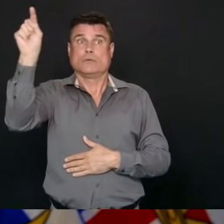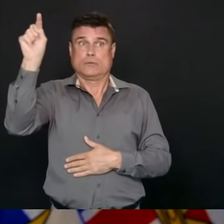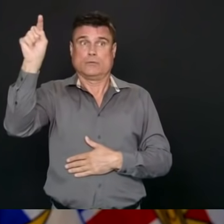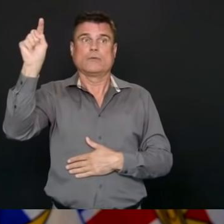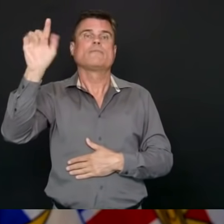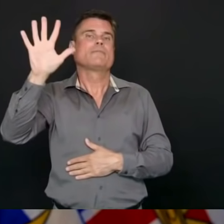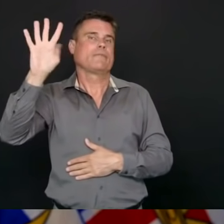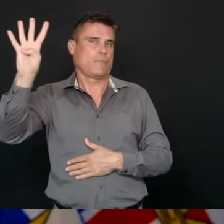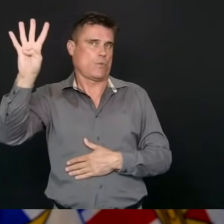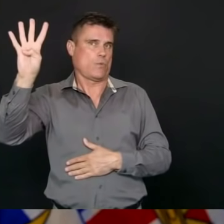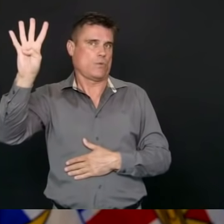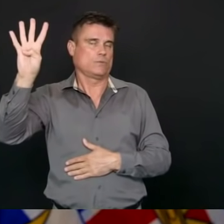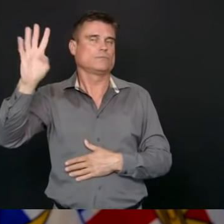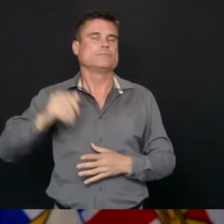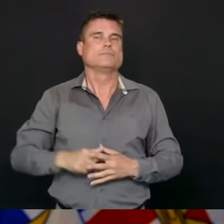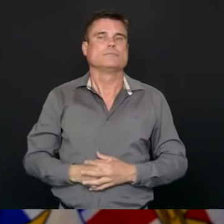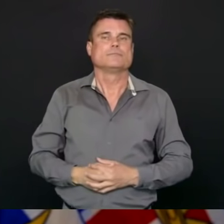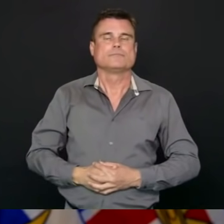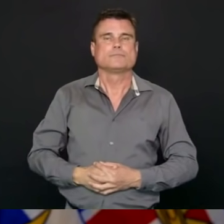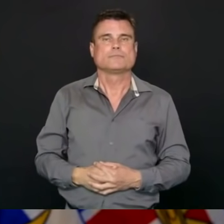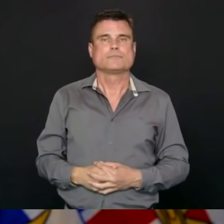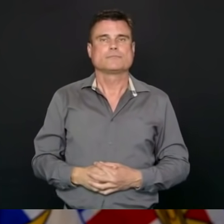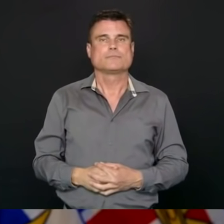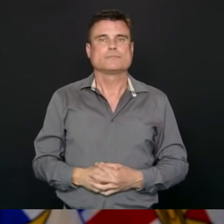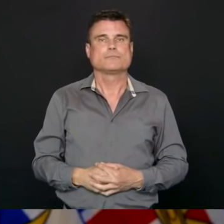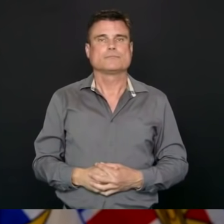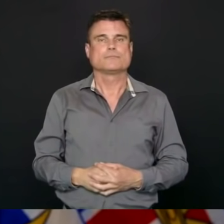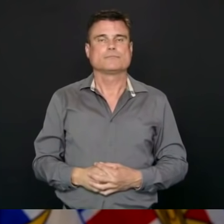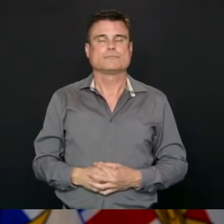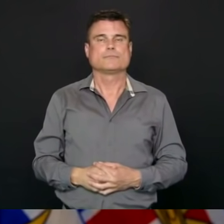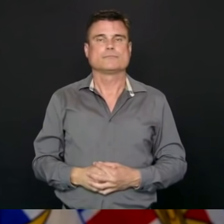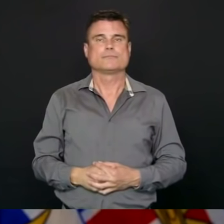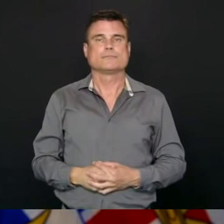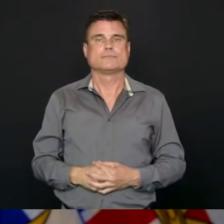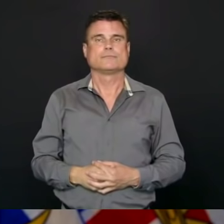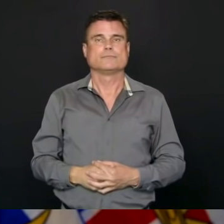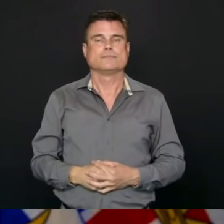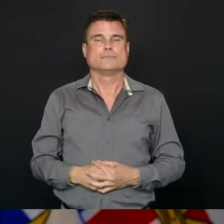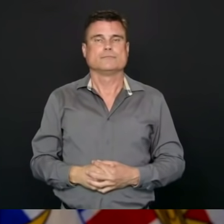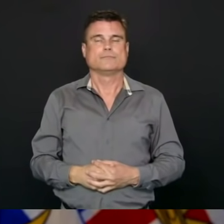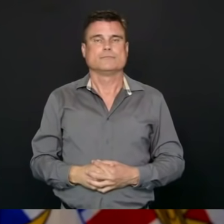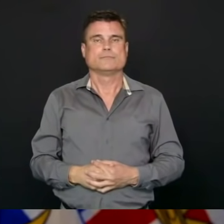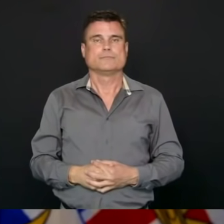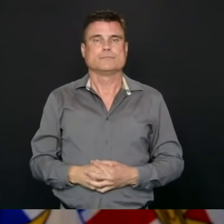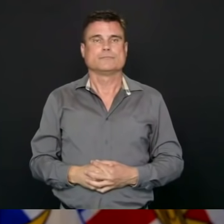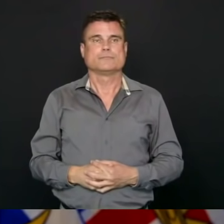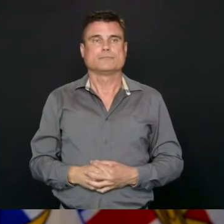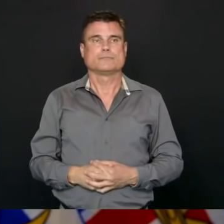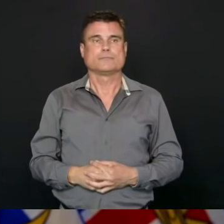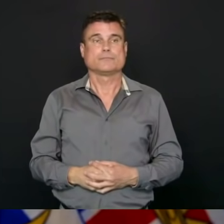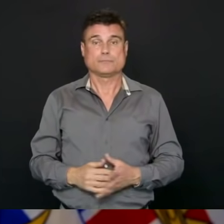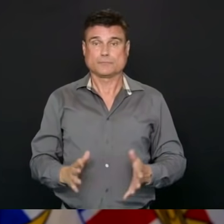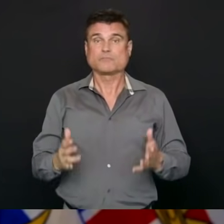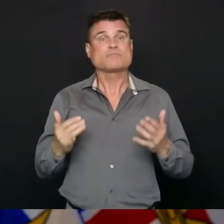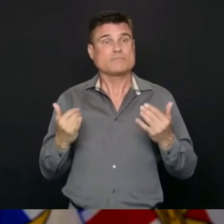in the Interior Health region and 54 in the Northern health region.